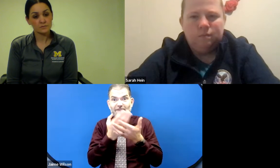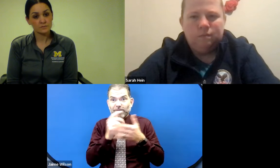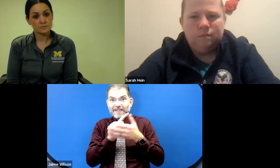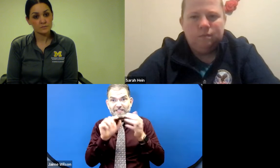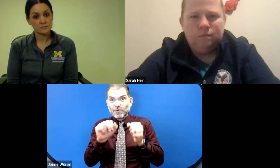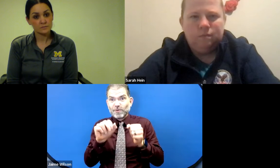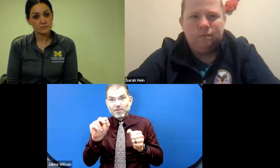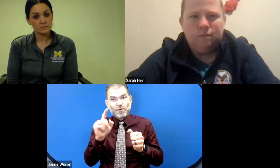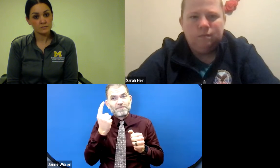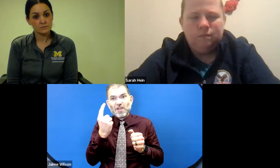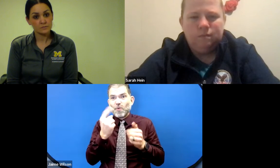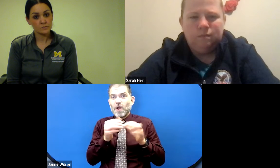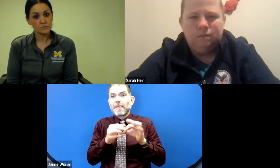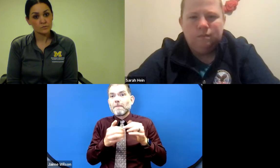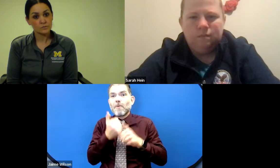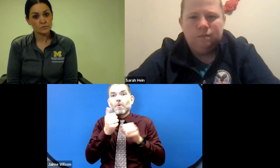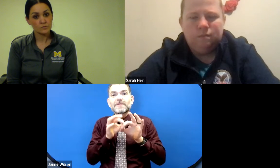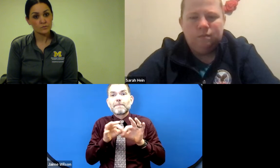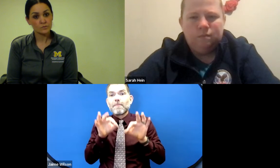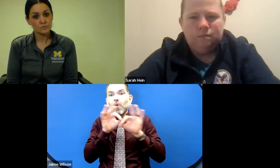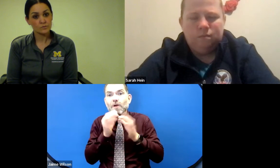ASL Interpreter: and we can do well several things.